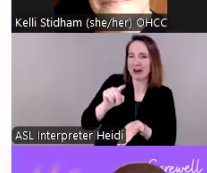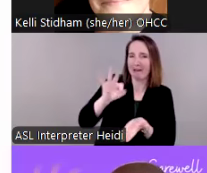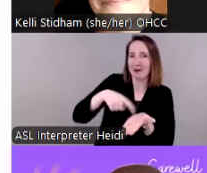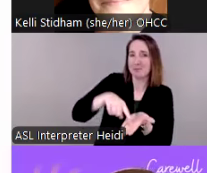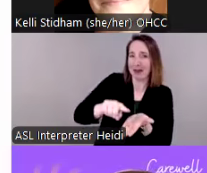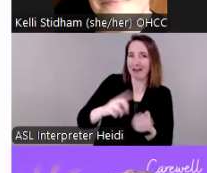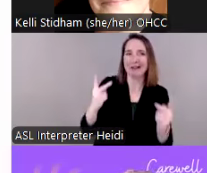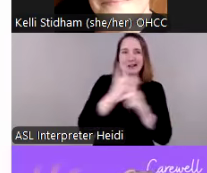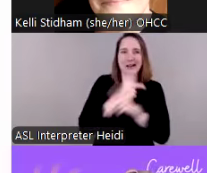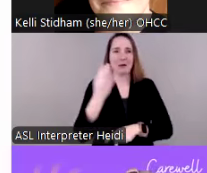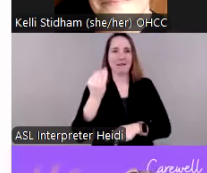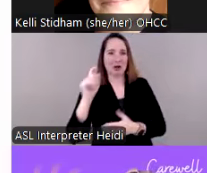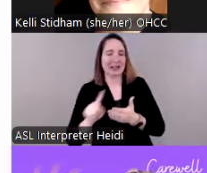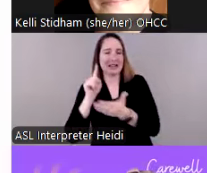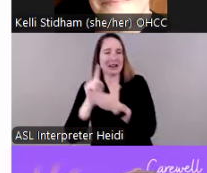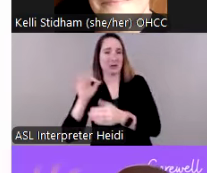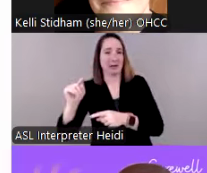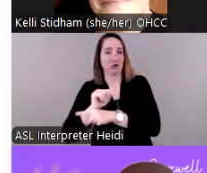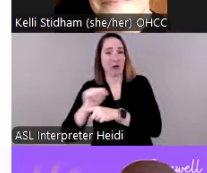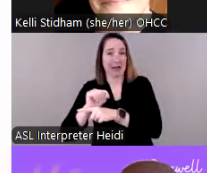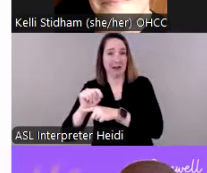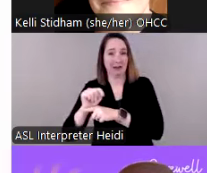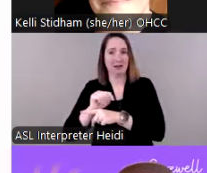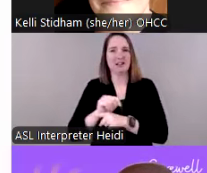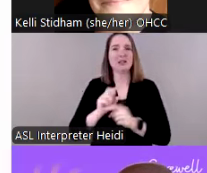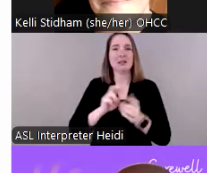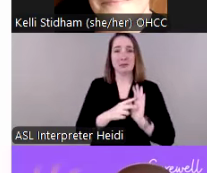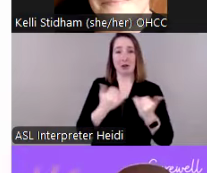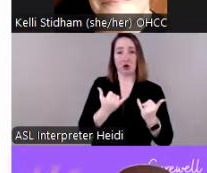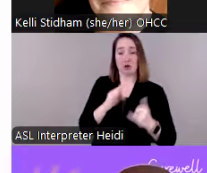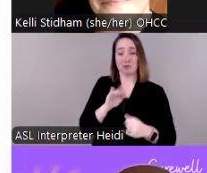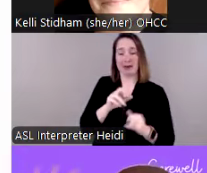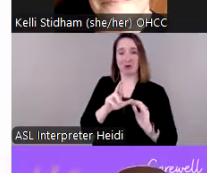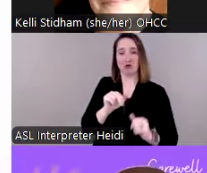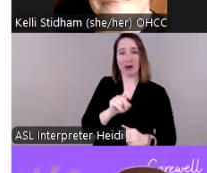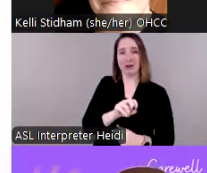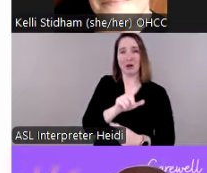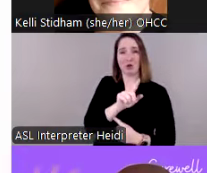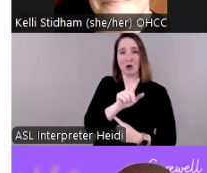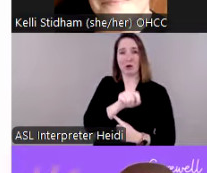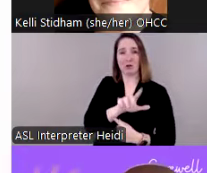time 14 hours of training. So the